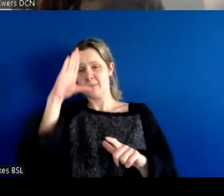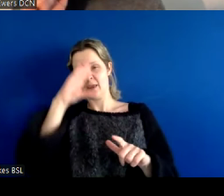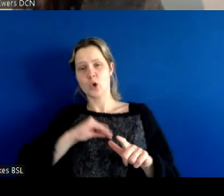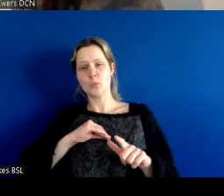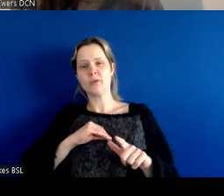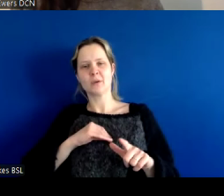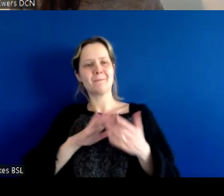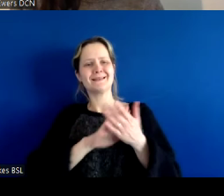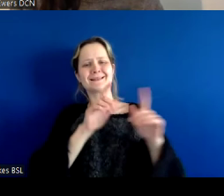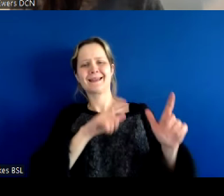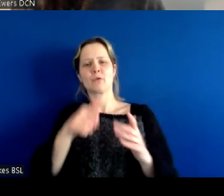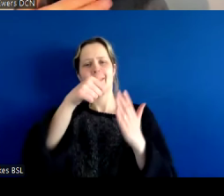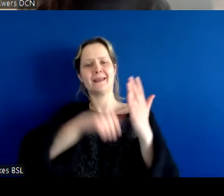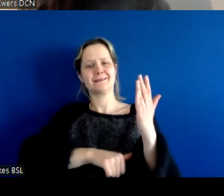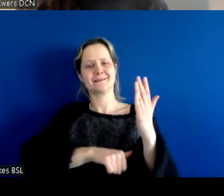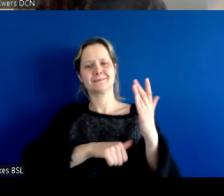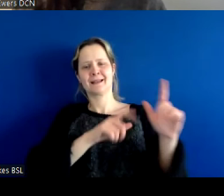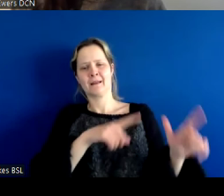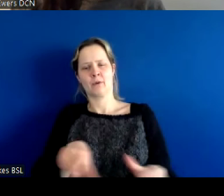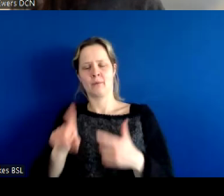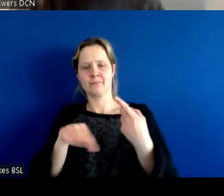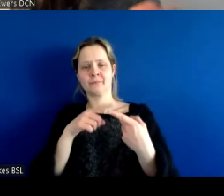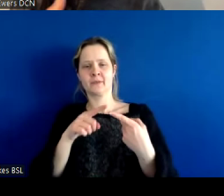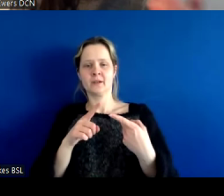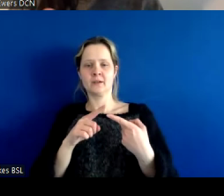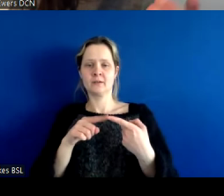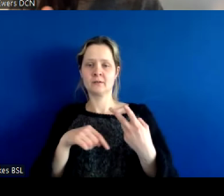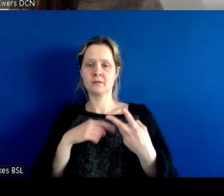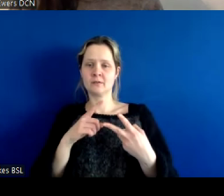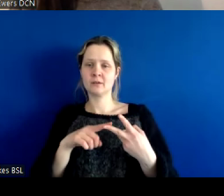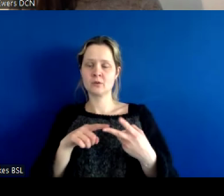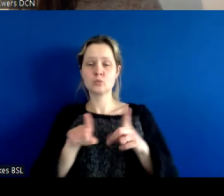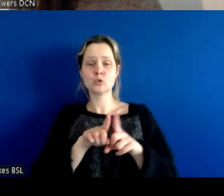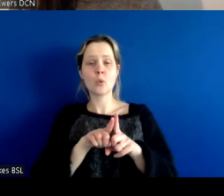They also use this as a point of gathering feedback.